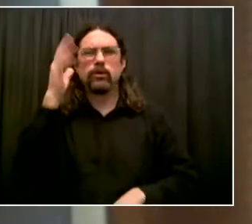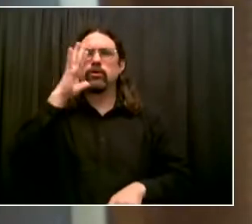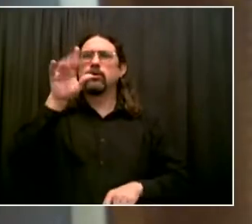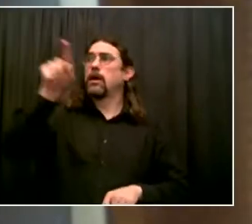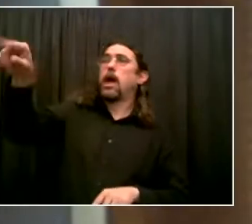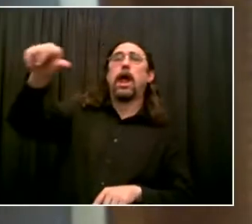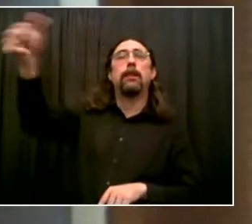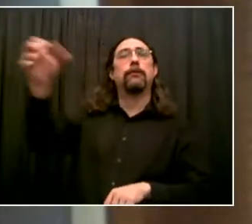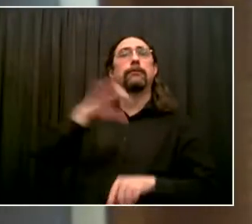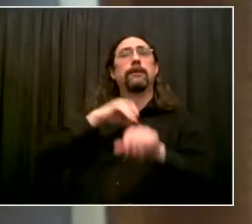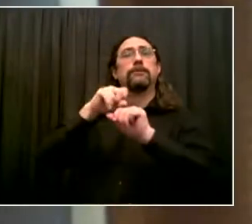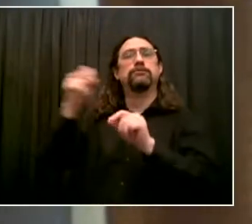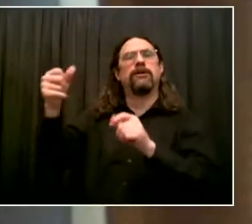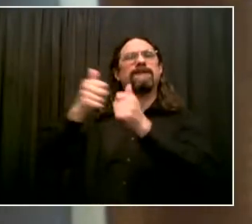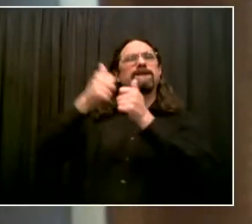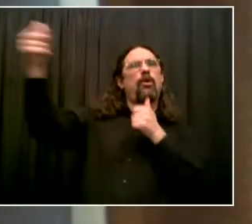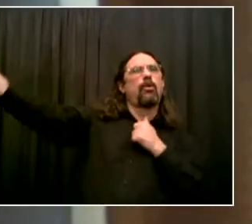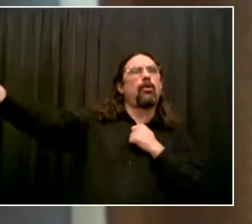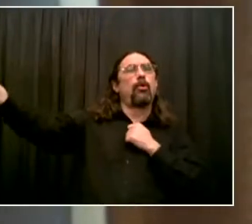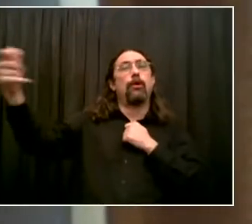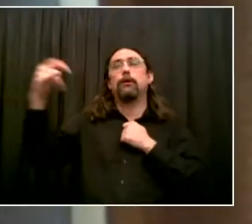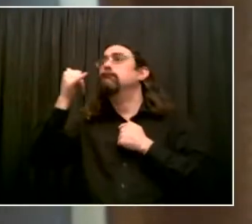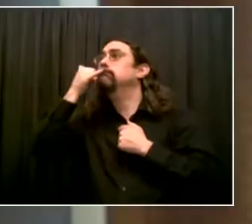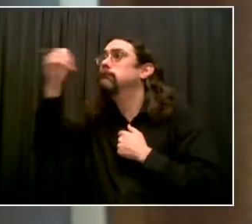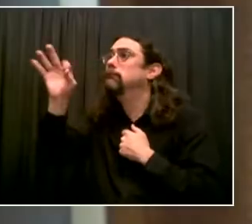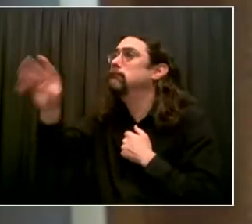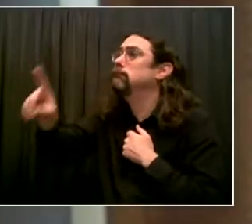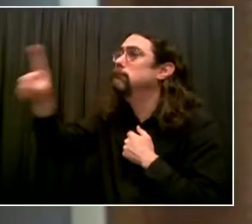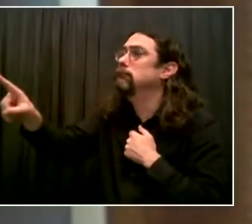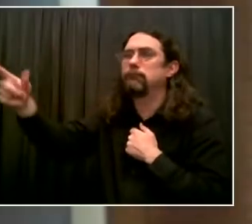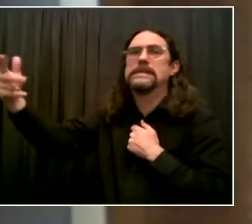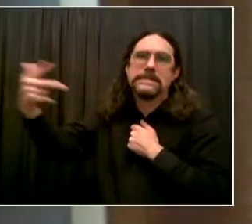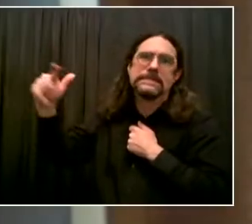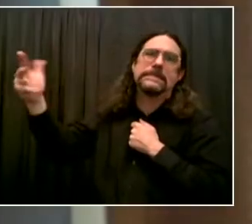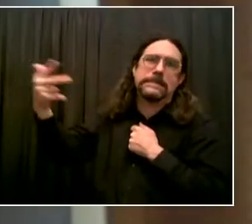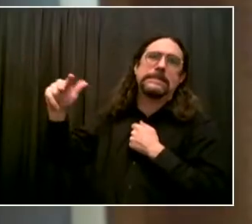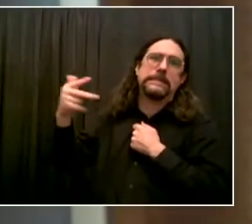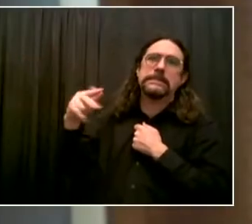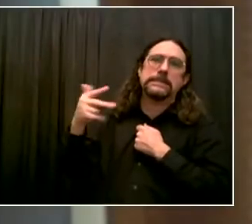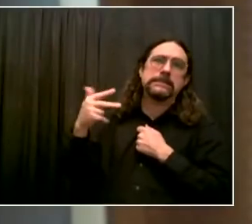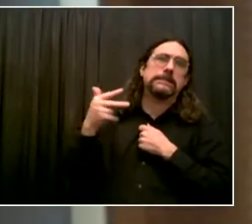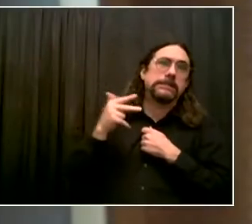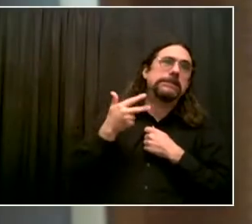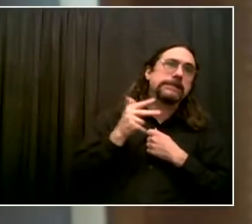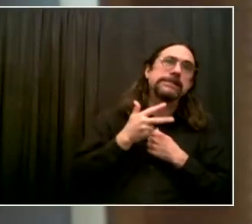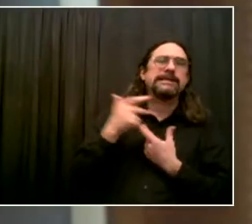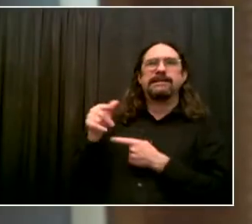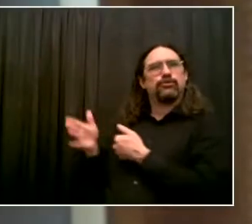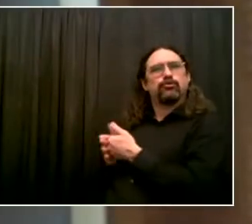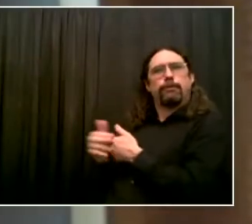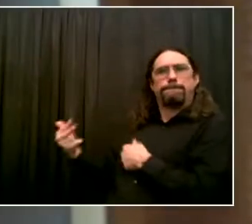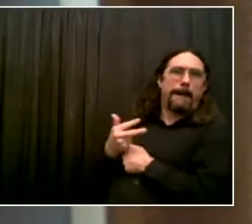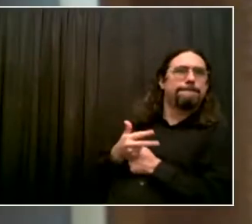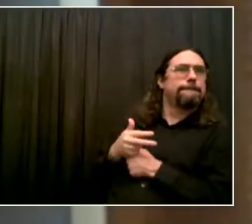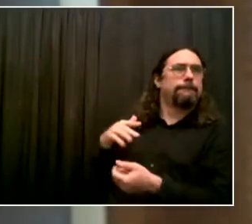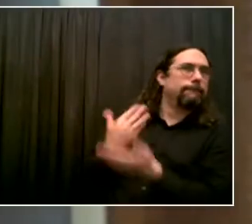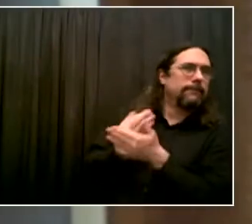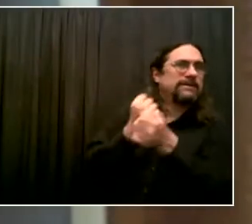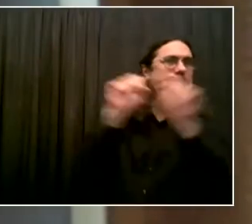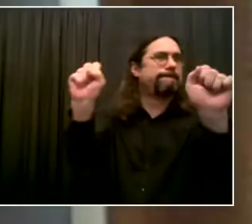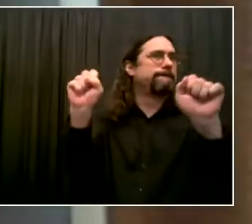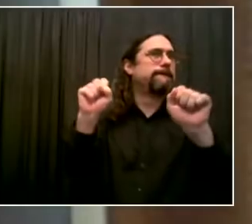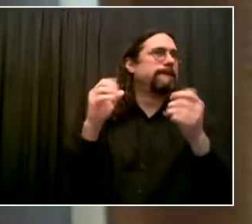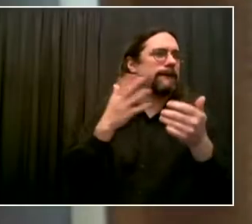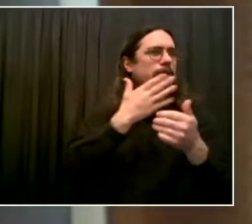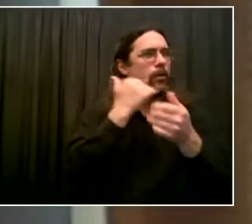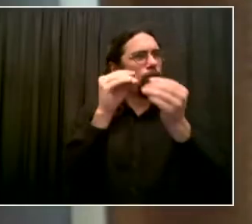STATION HOUSE LOCATED IN THE